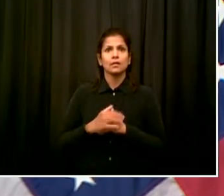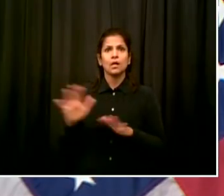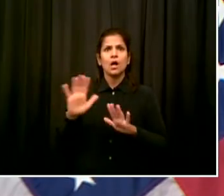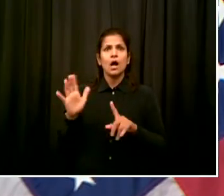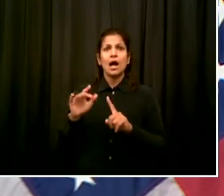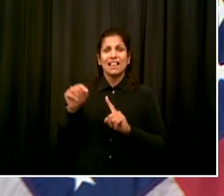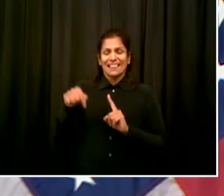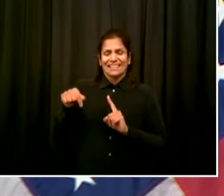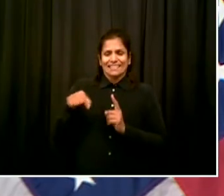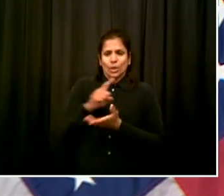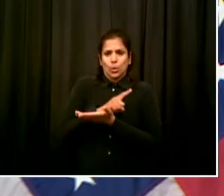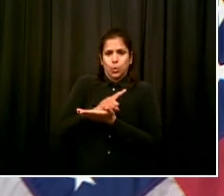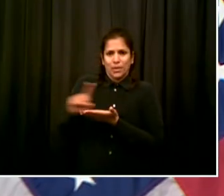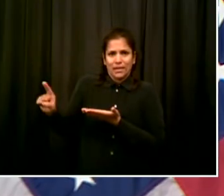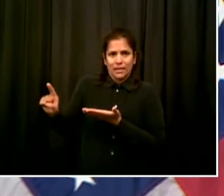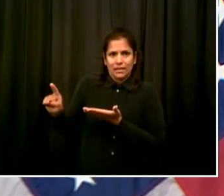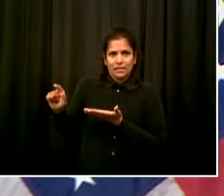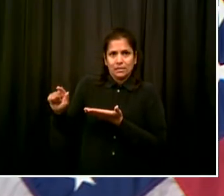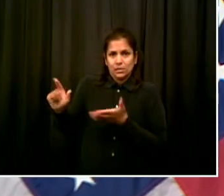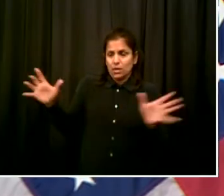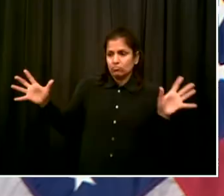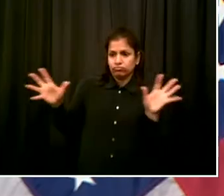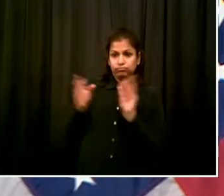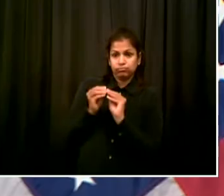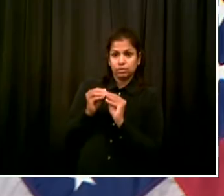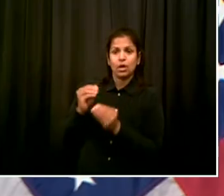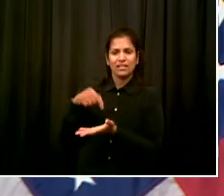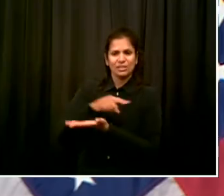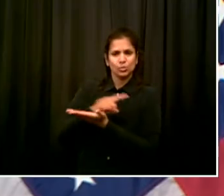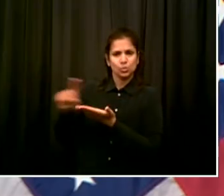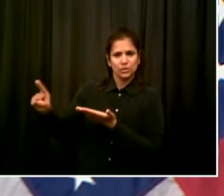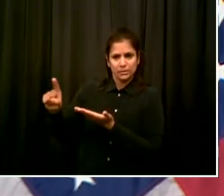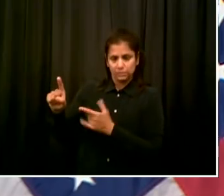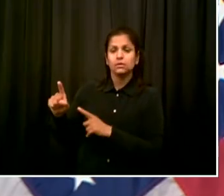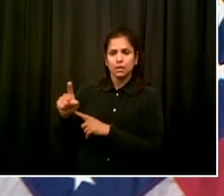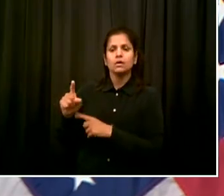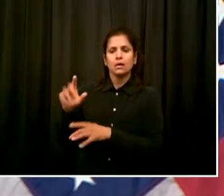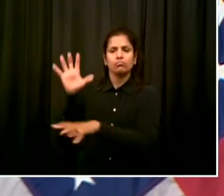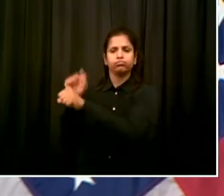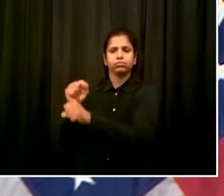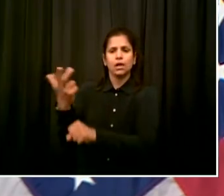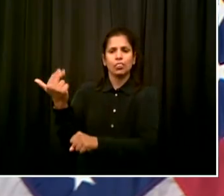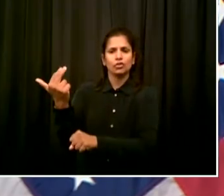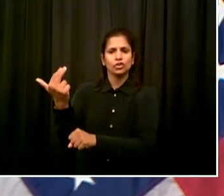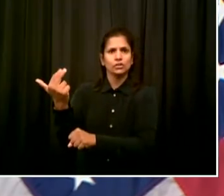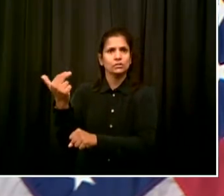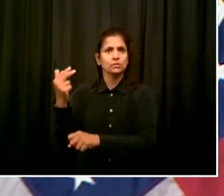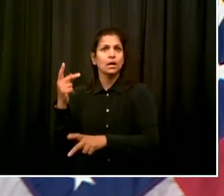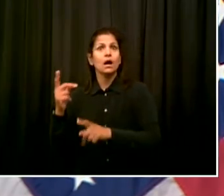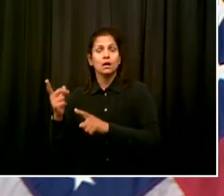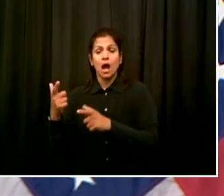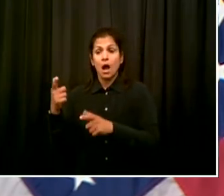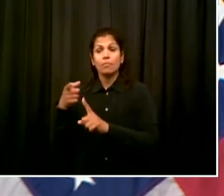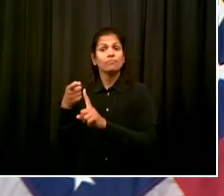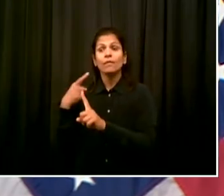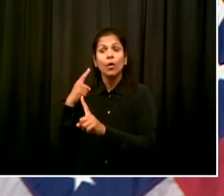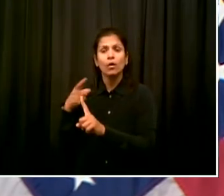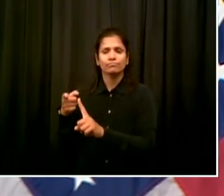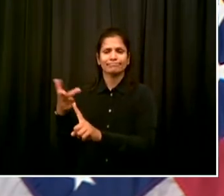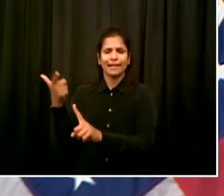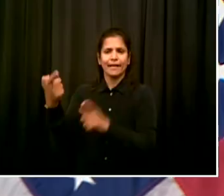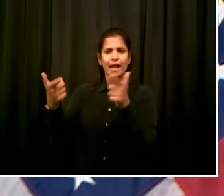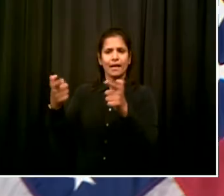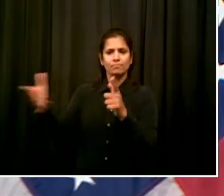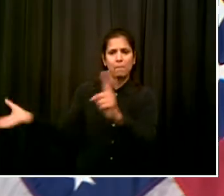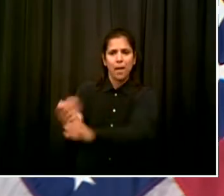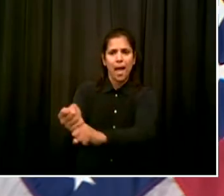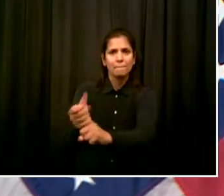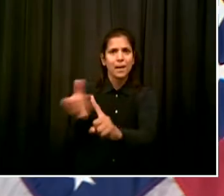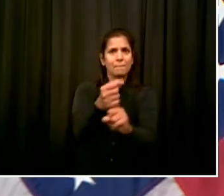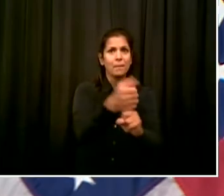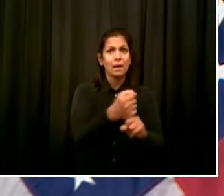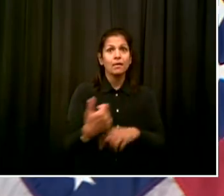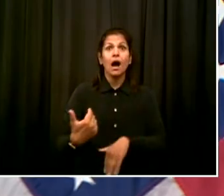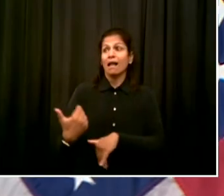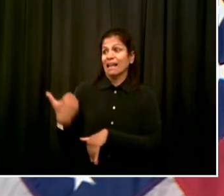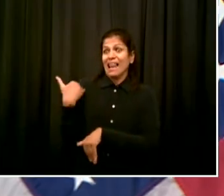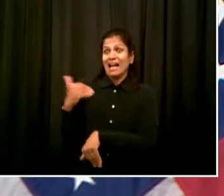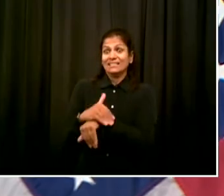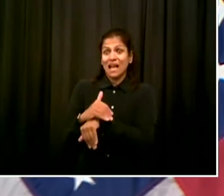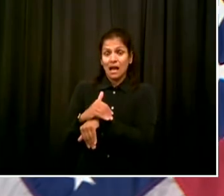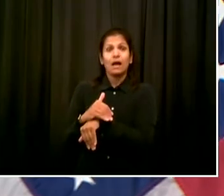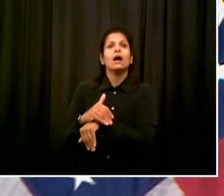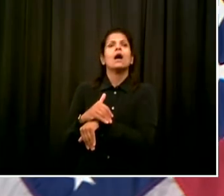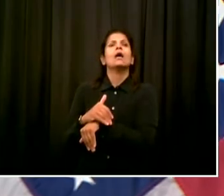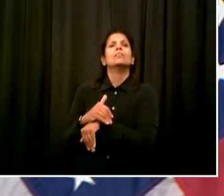OCCUR THIS WEEK .